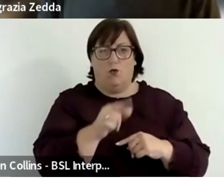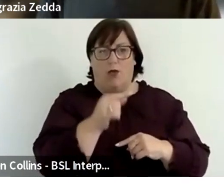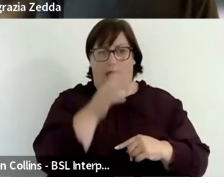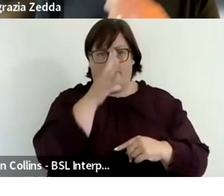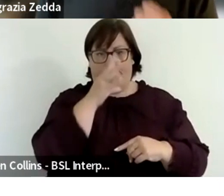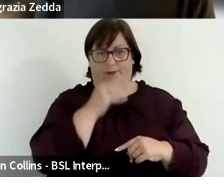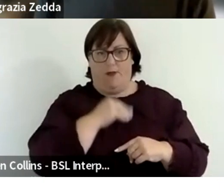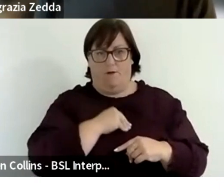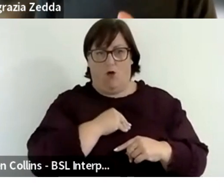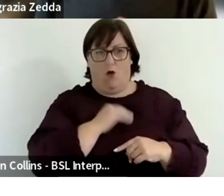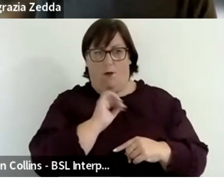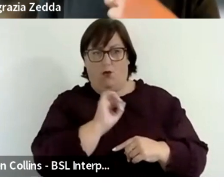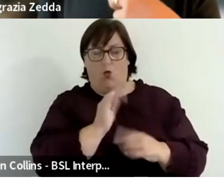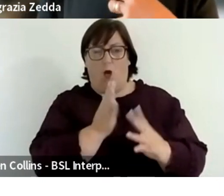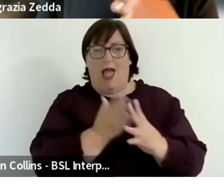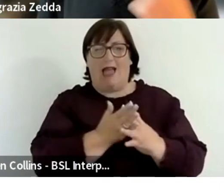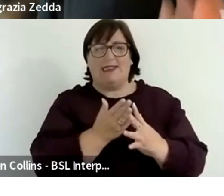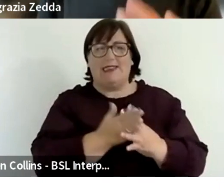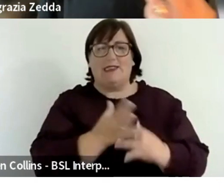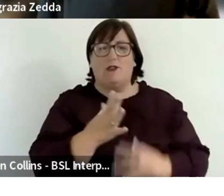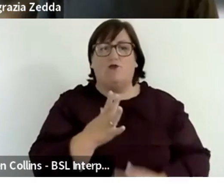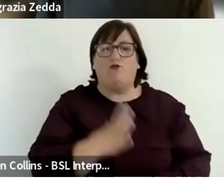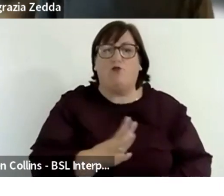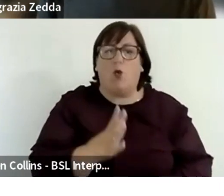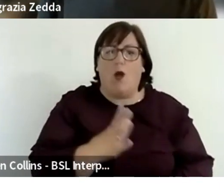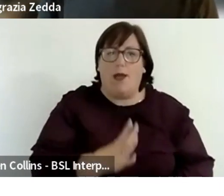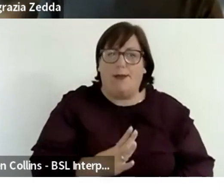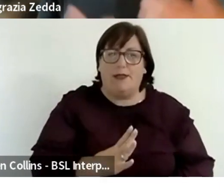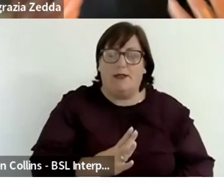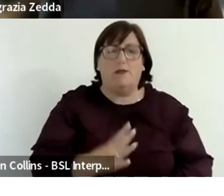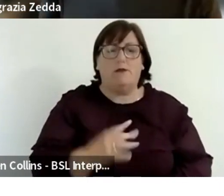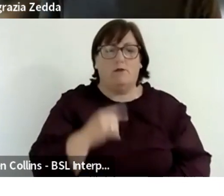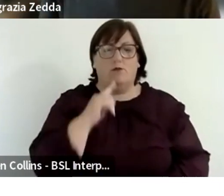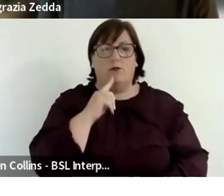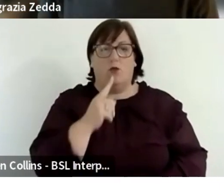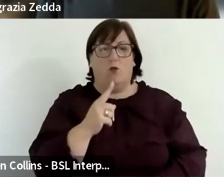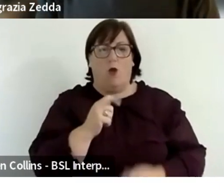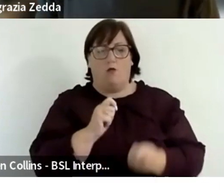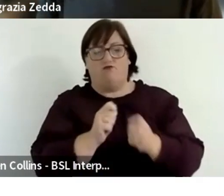We made sure we maintain implement adjustments ahead of the interview.